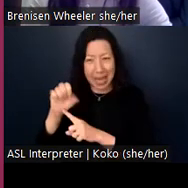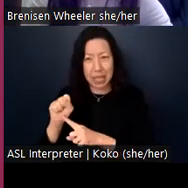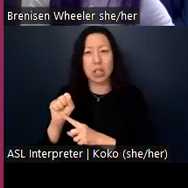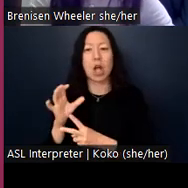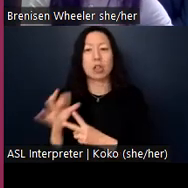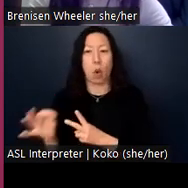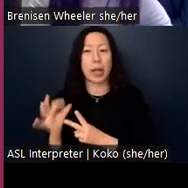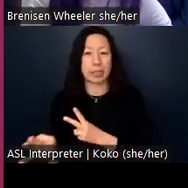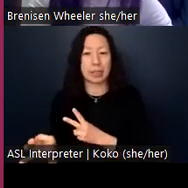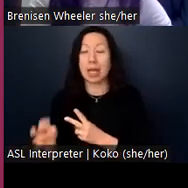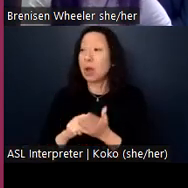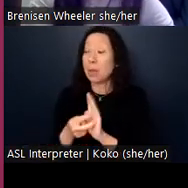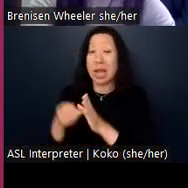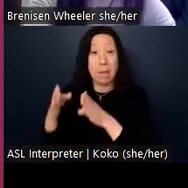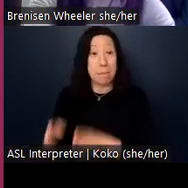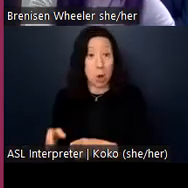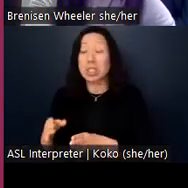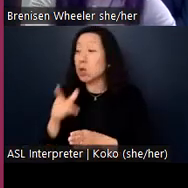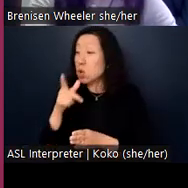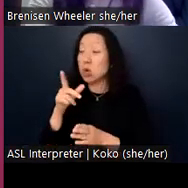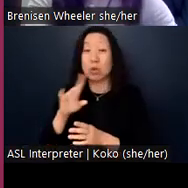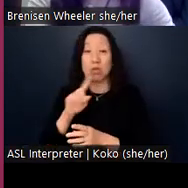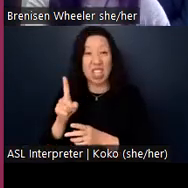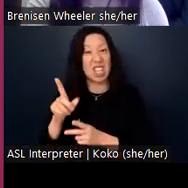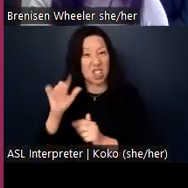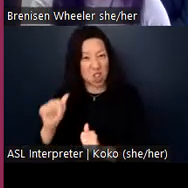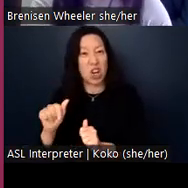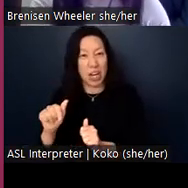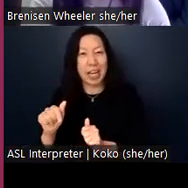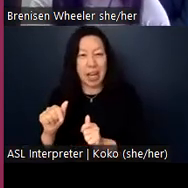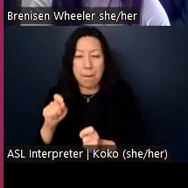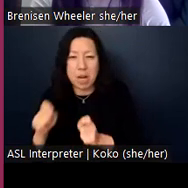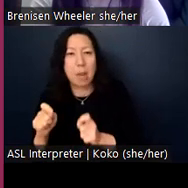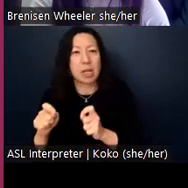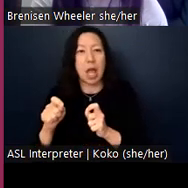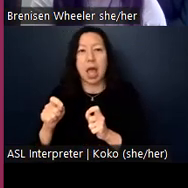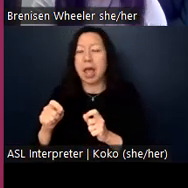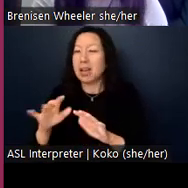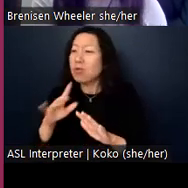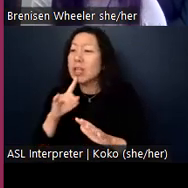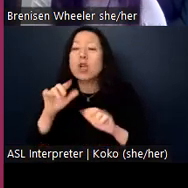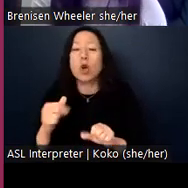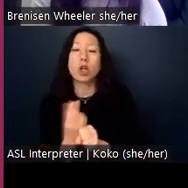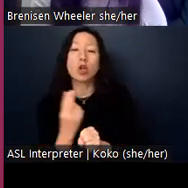their tactics for good or for abuse, and some people are most surprised that charming people